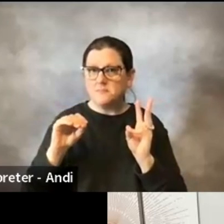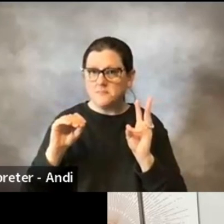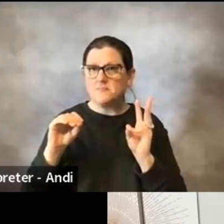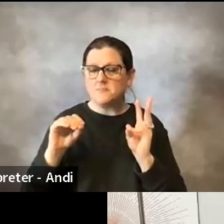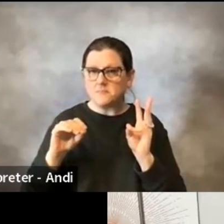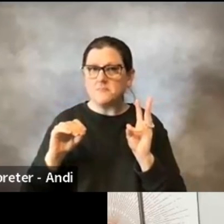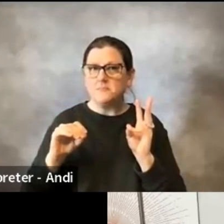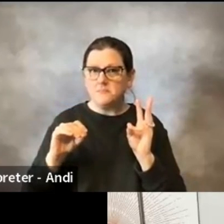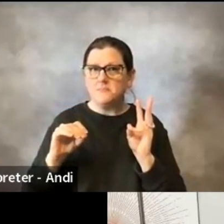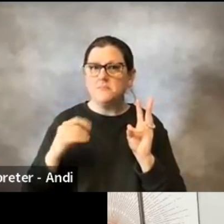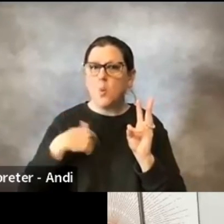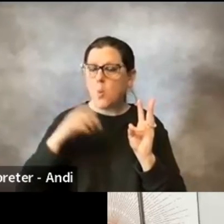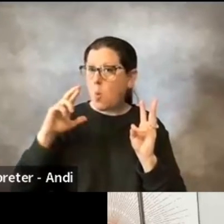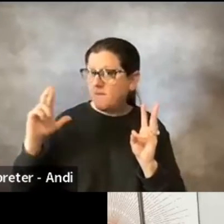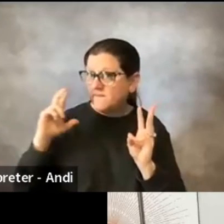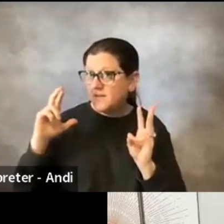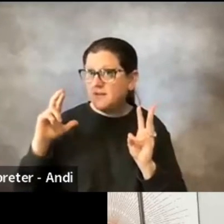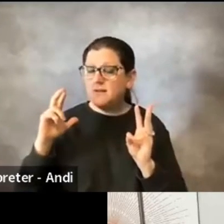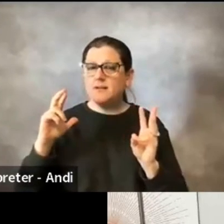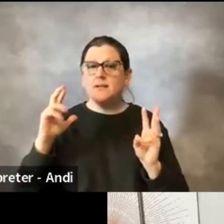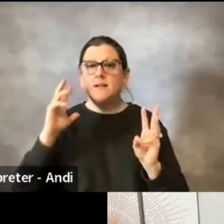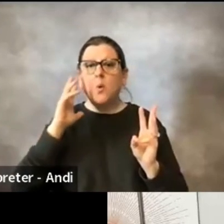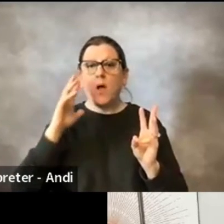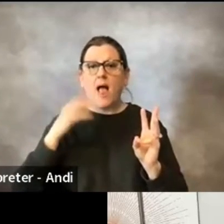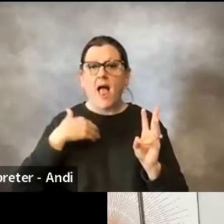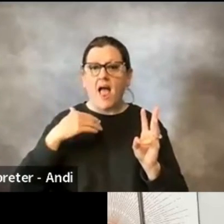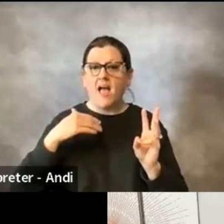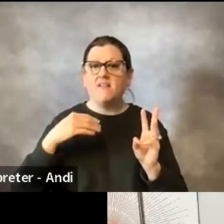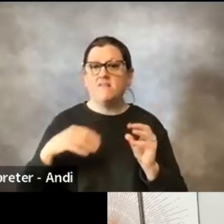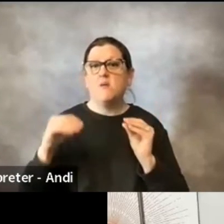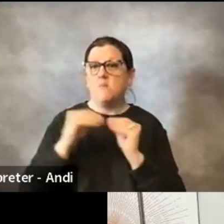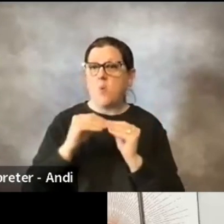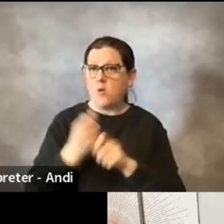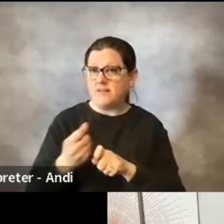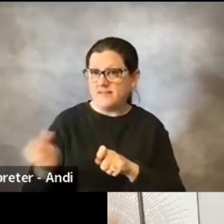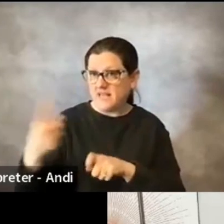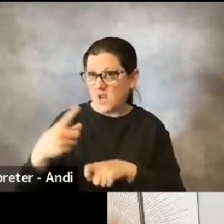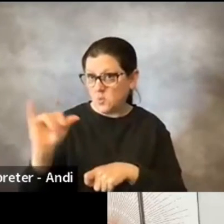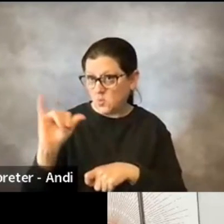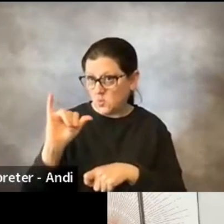Rebeccah Wolfkiel: And we are hopeful there will be another round next year as well. So if